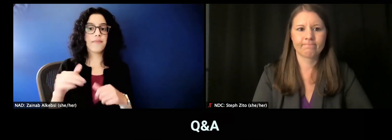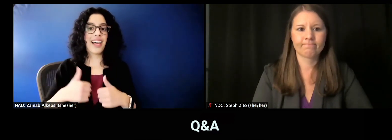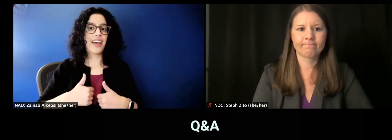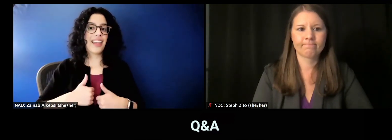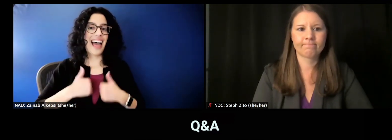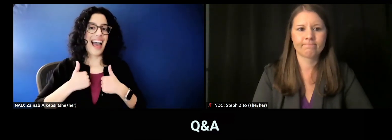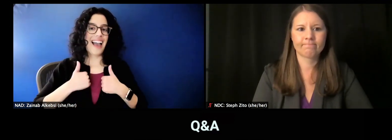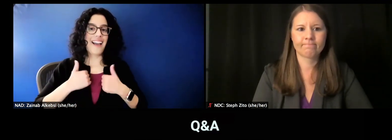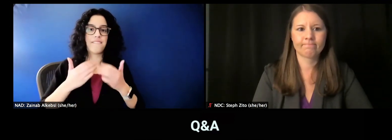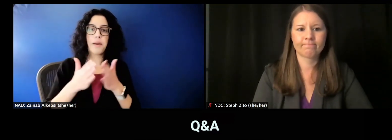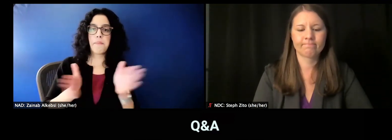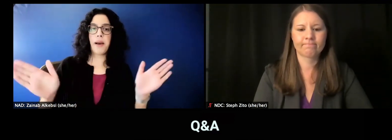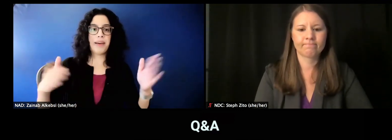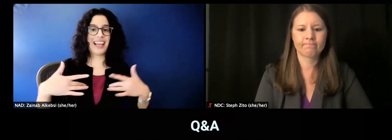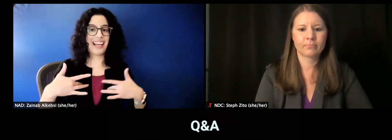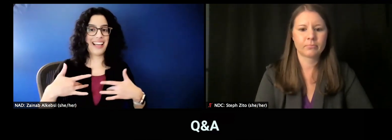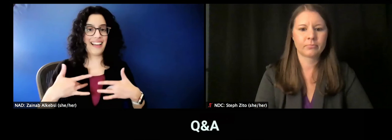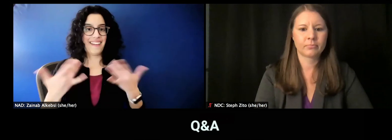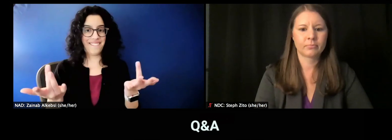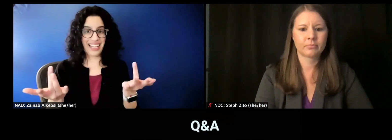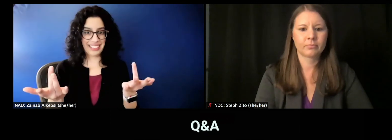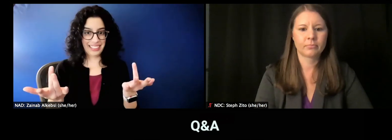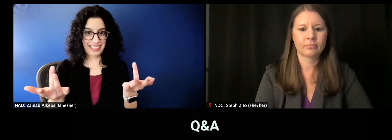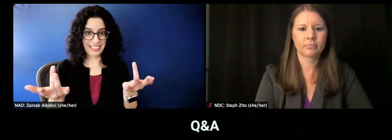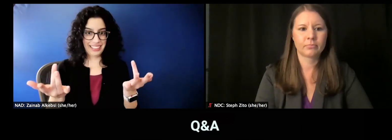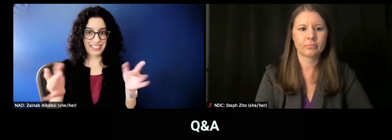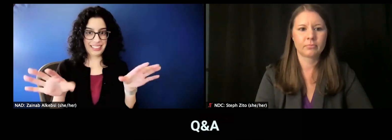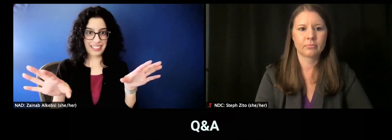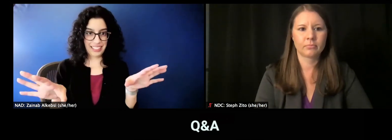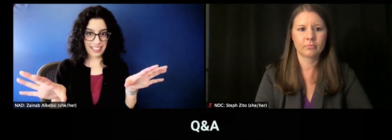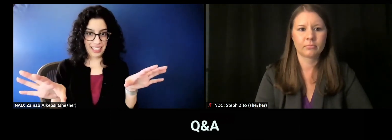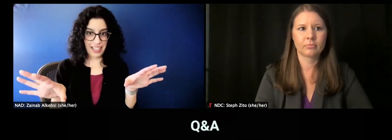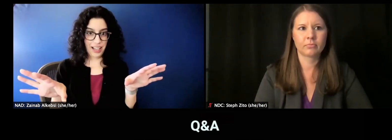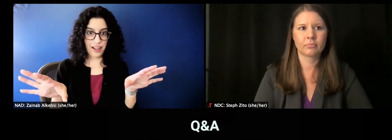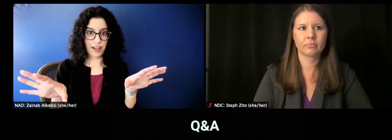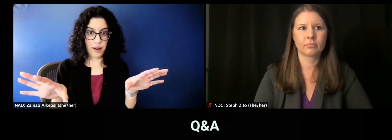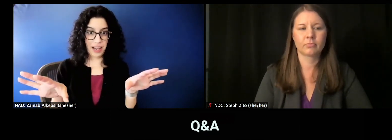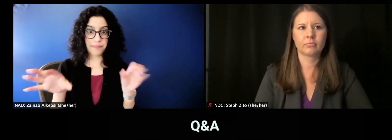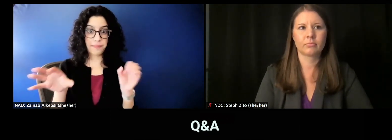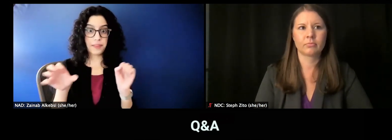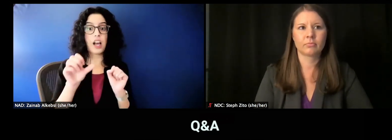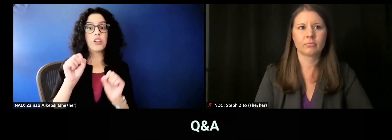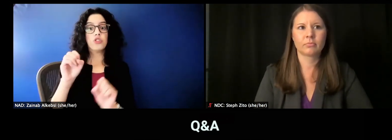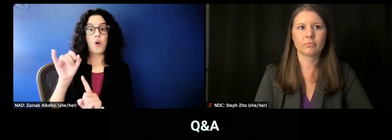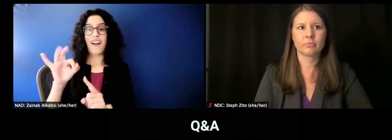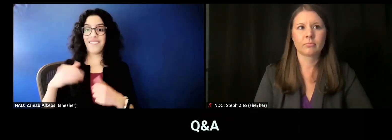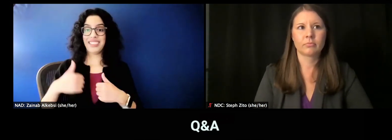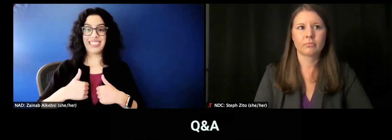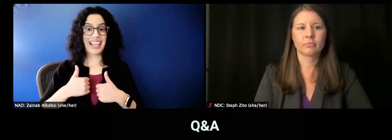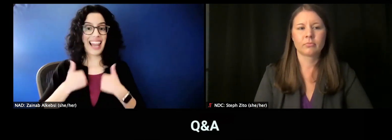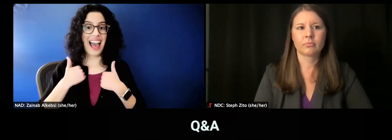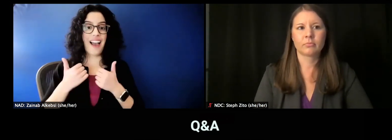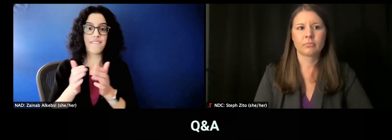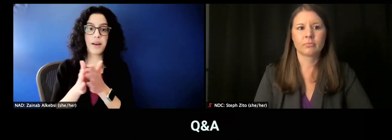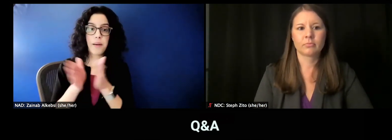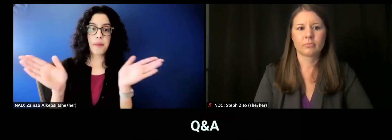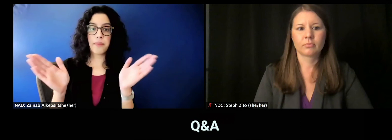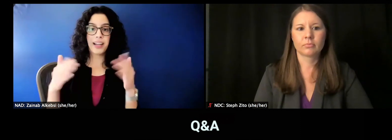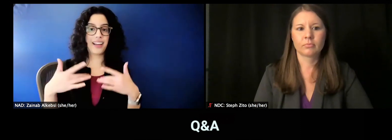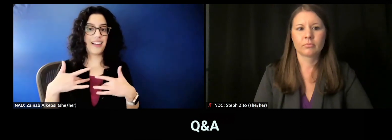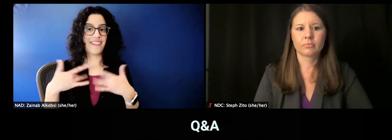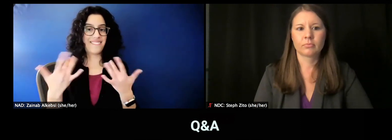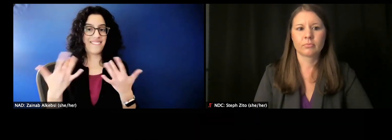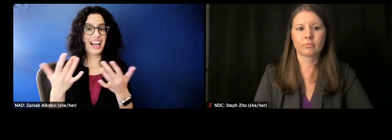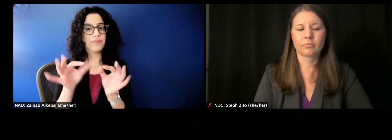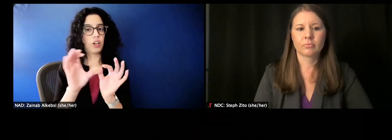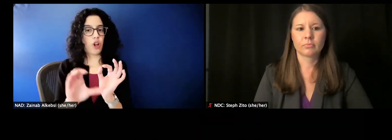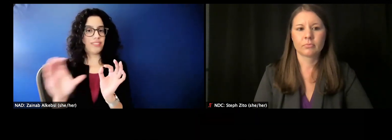there is a live public event so if it is a live public event,